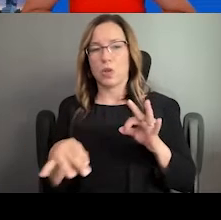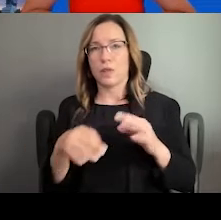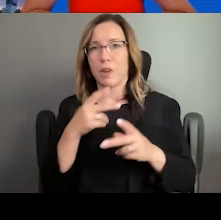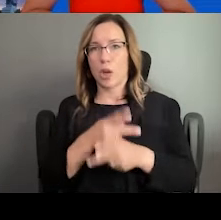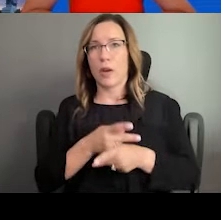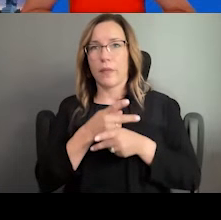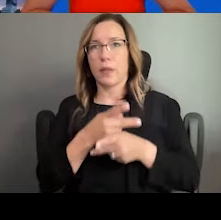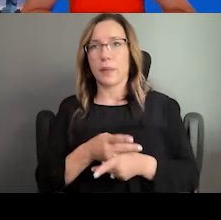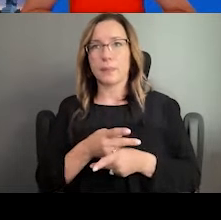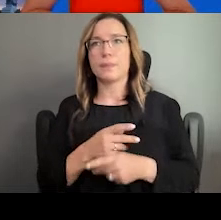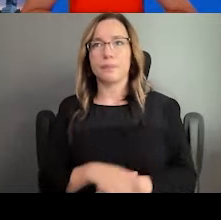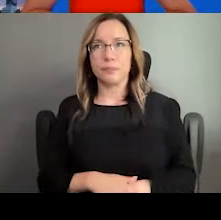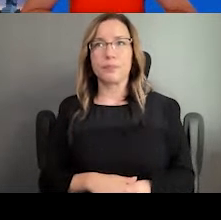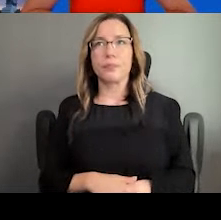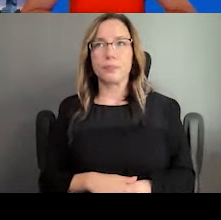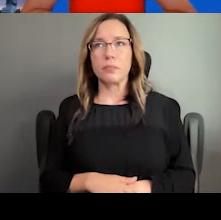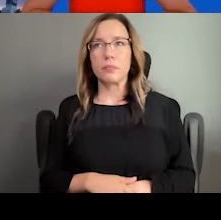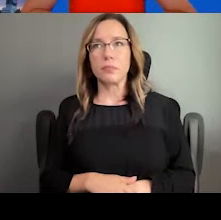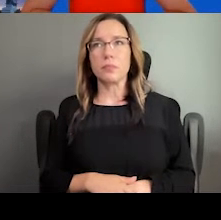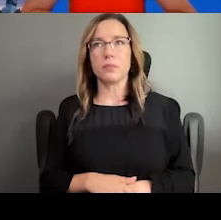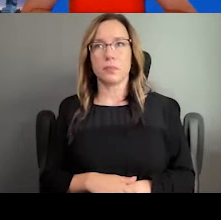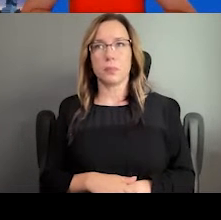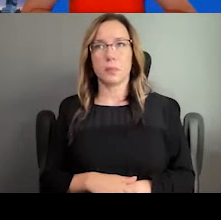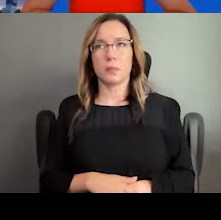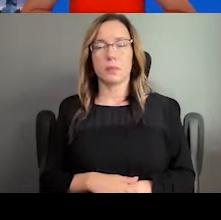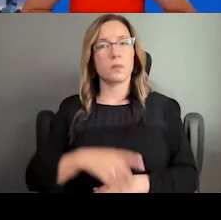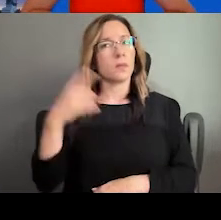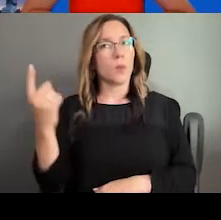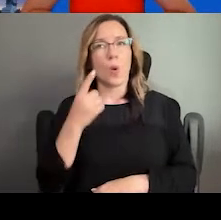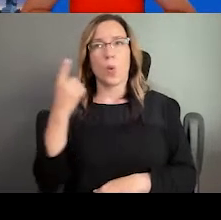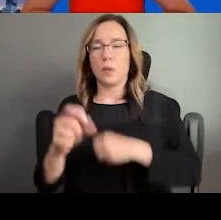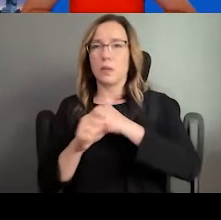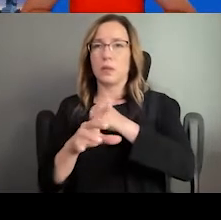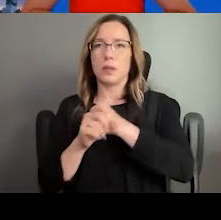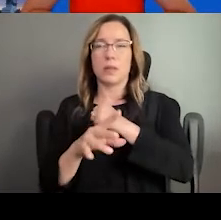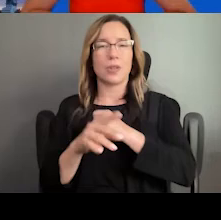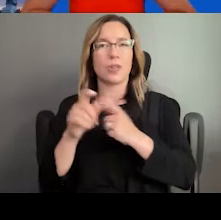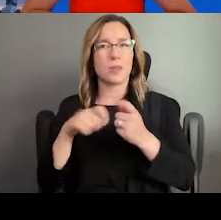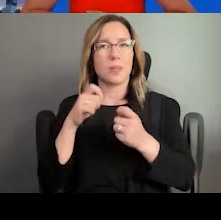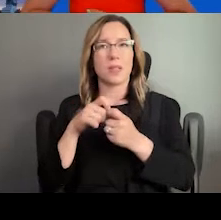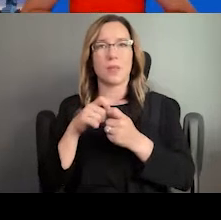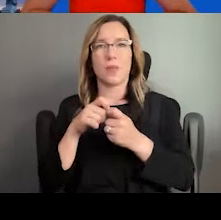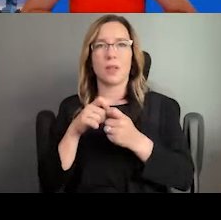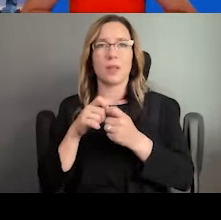Then, of course, there are always solicitation specific eligibility criteria that